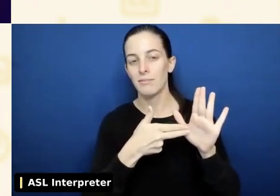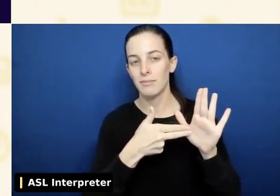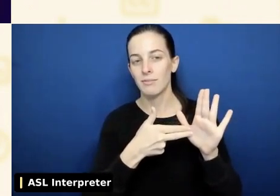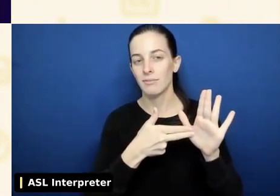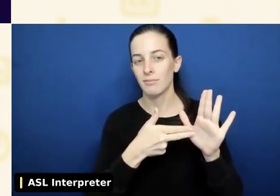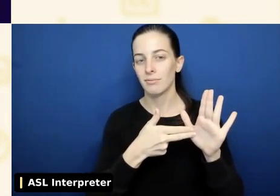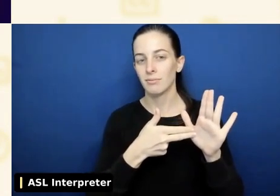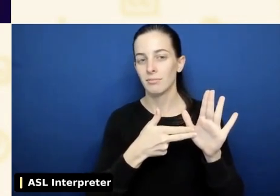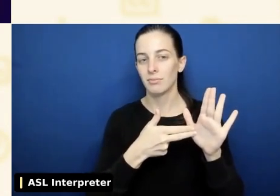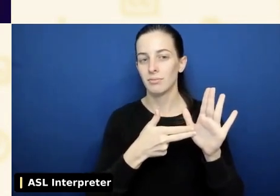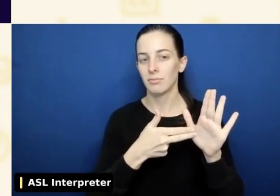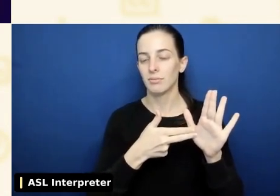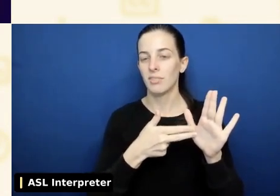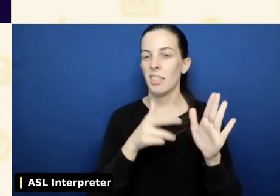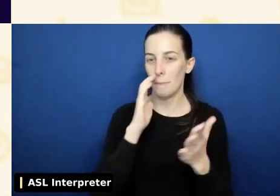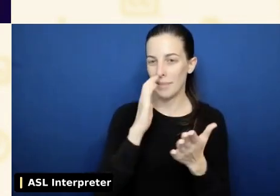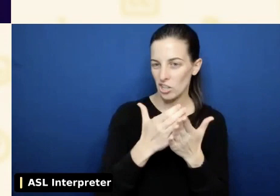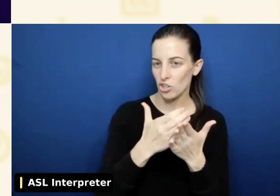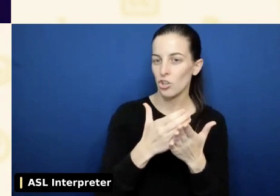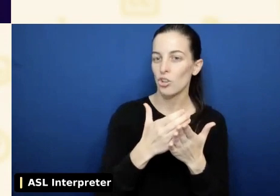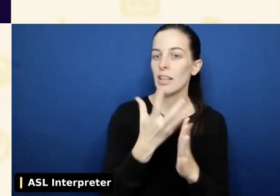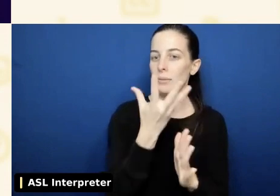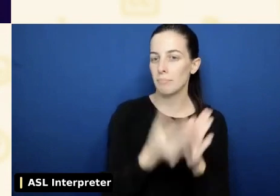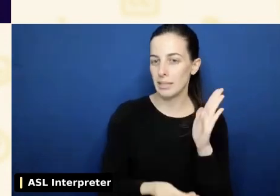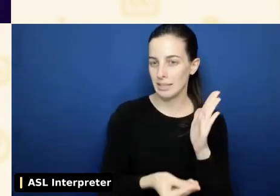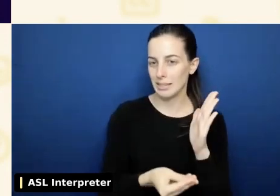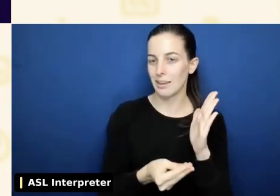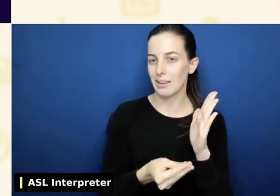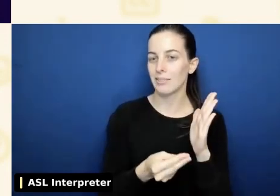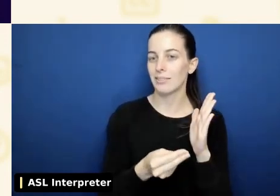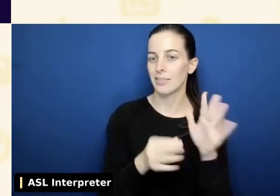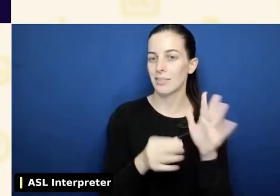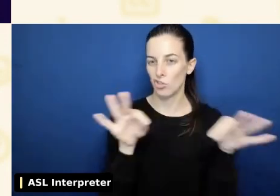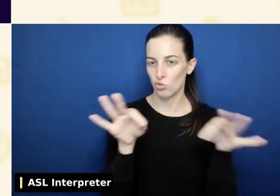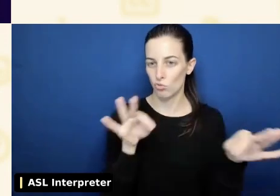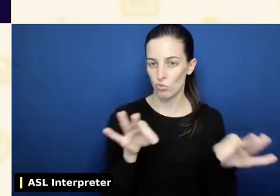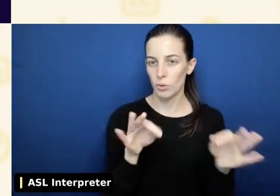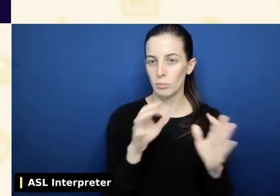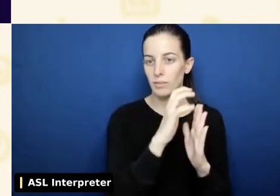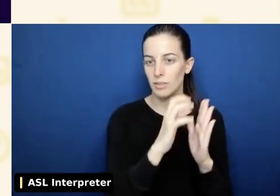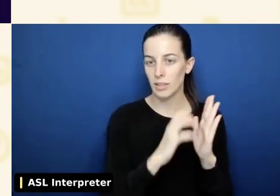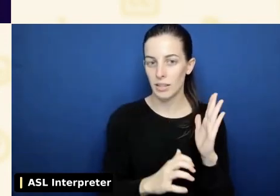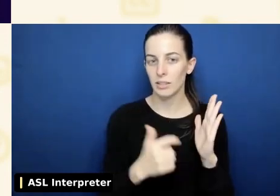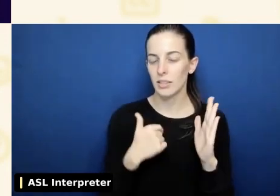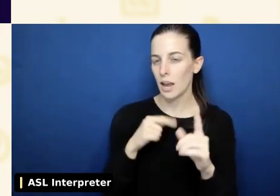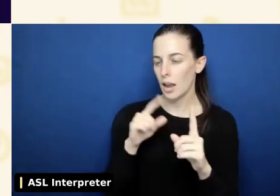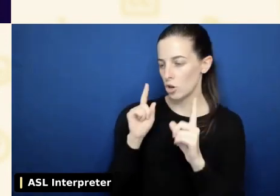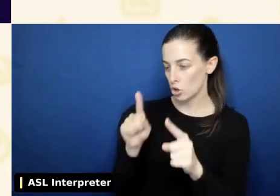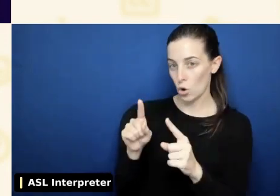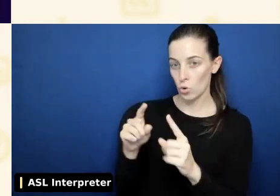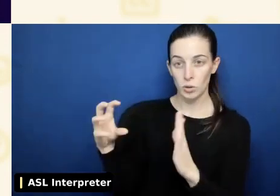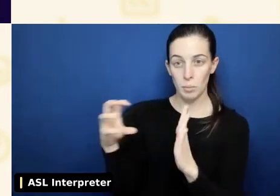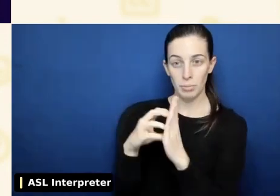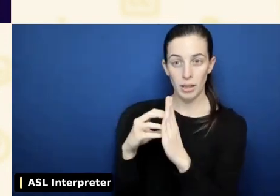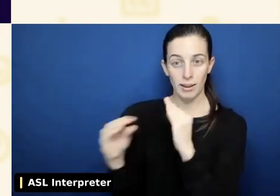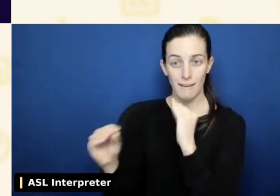that was missing alternative text, to help me find it. Then I go find it up in the block editor, and I just add the alternative text.